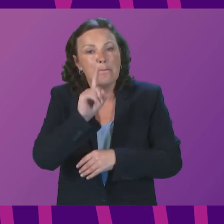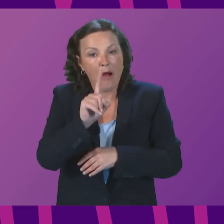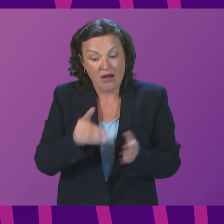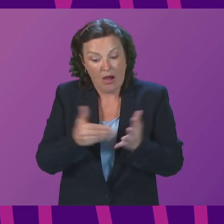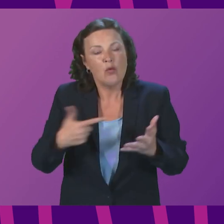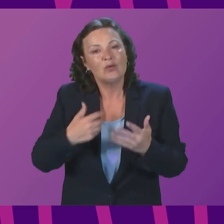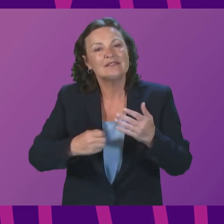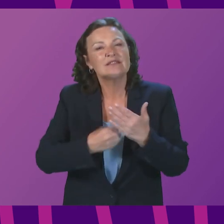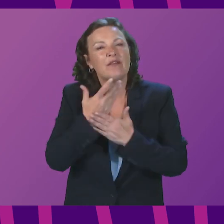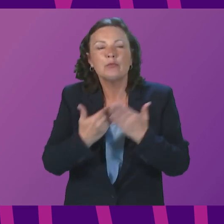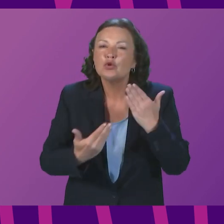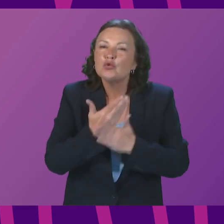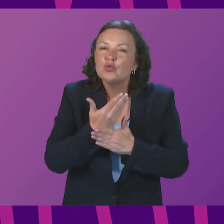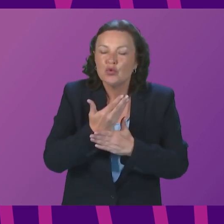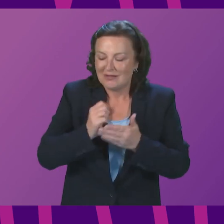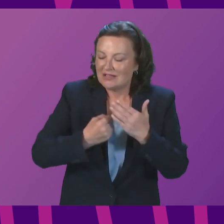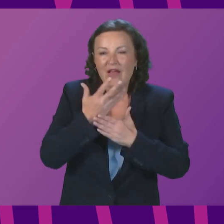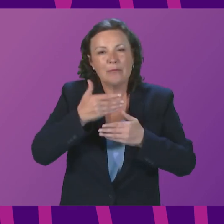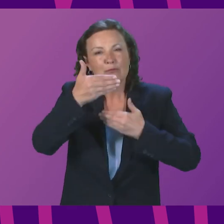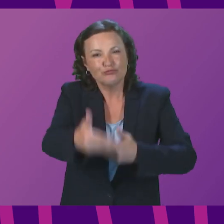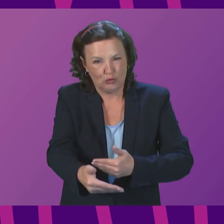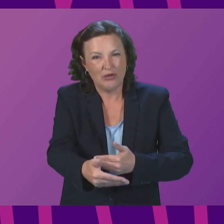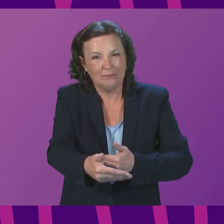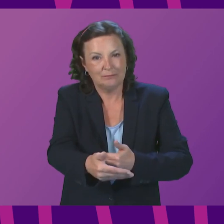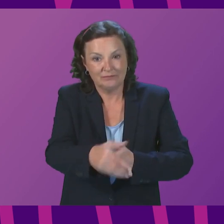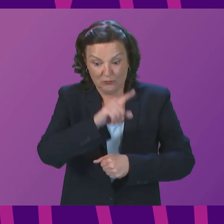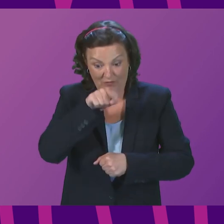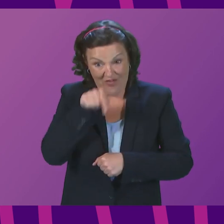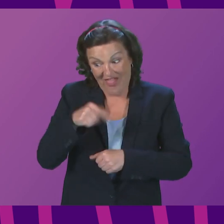so that the health, social work and social care sectors can carry that work on, and to